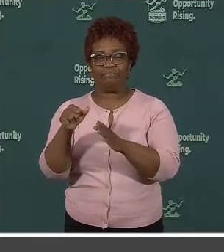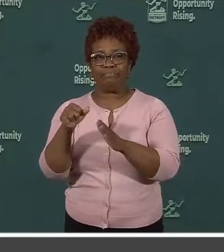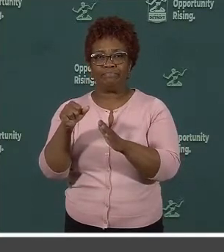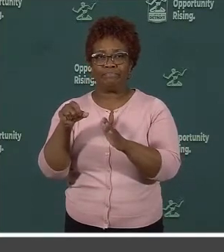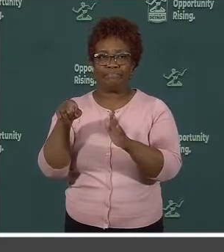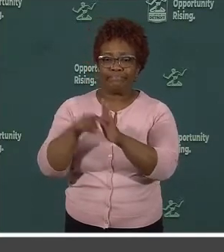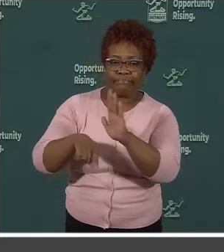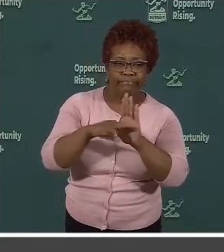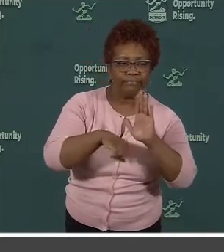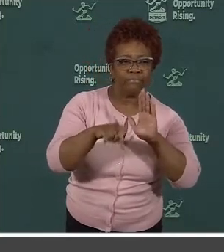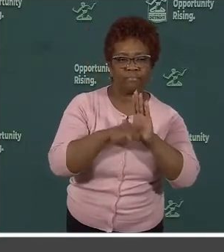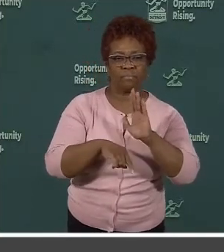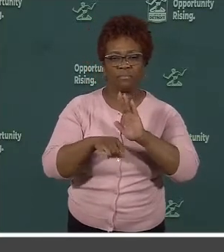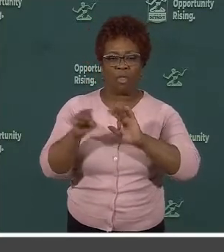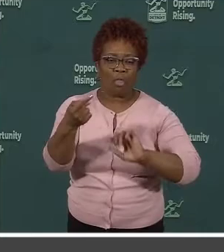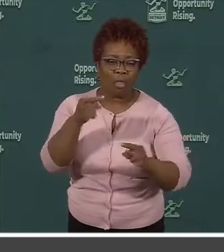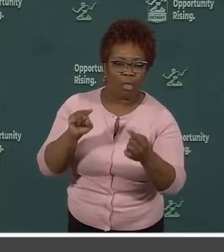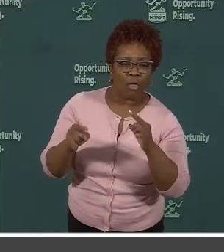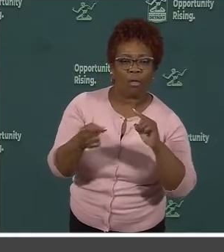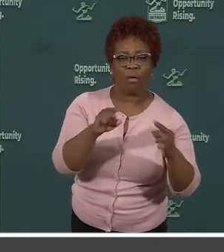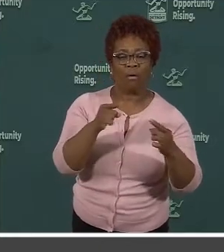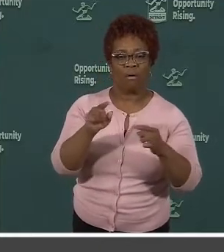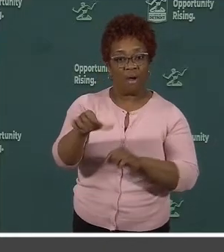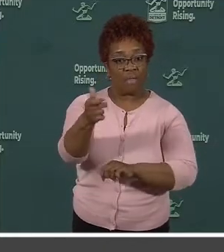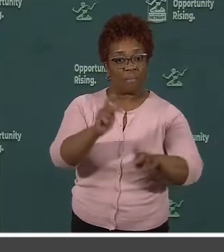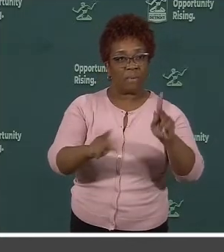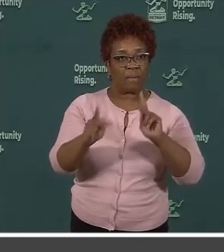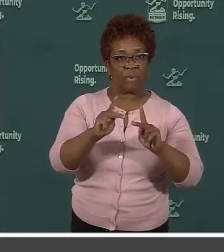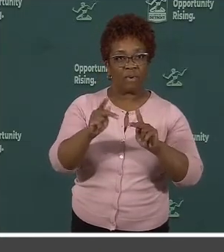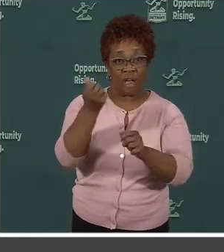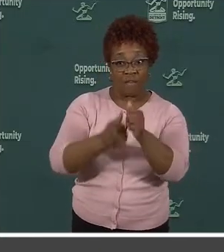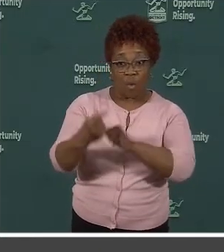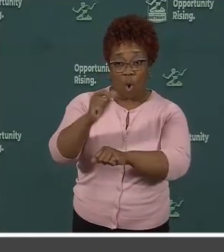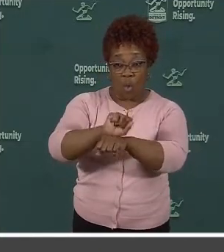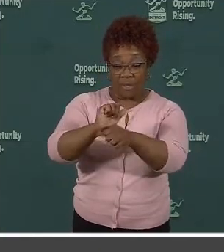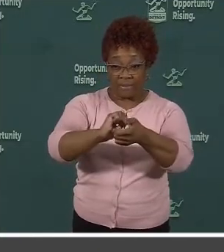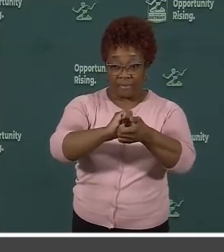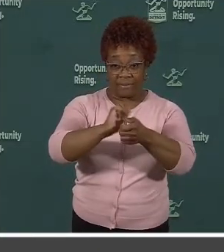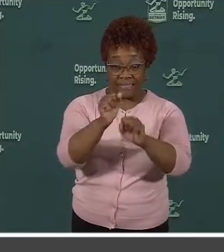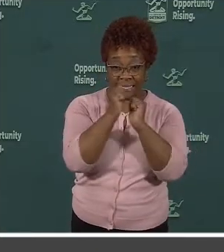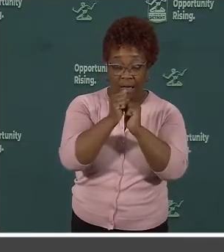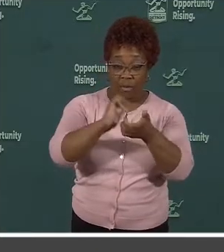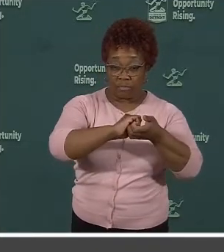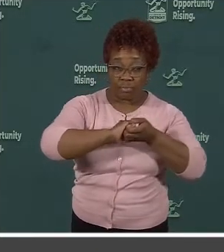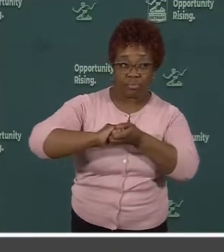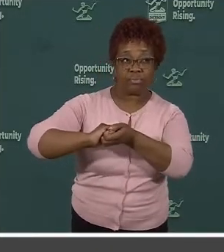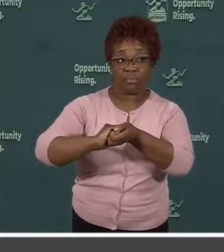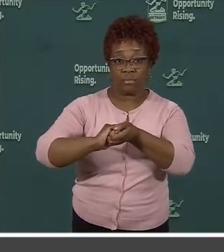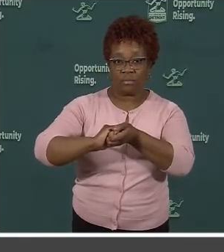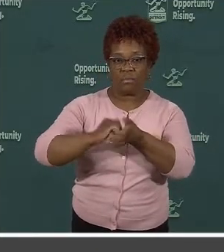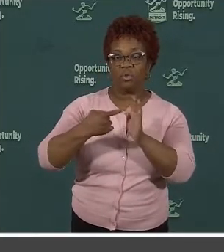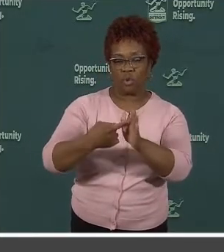TOGETHER LET ME SHOW YOU WHAT HAPPENED OK THROUGH MAY HOMICIDES WERE UP TWENTY SEVEN PERCENT NONFATAL SHARES ARE UP